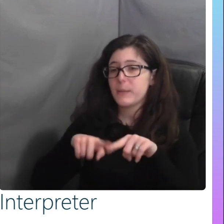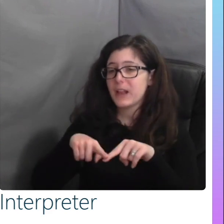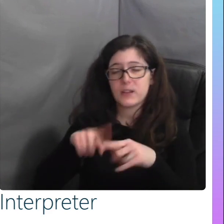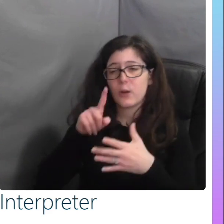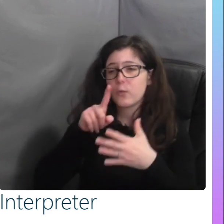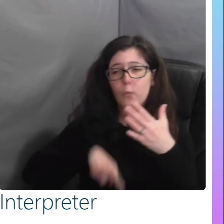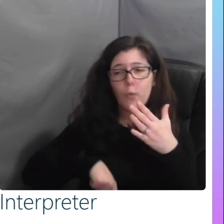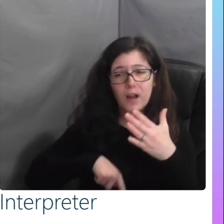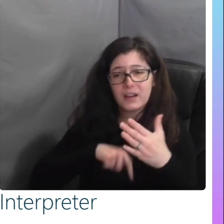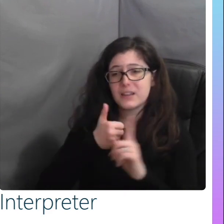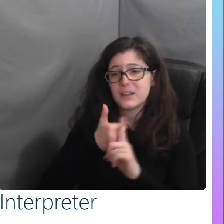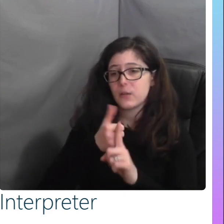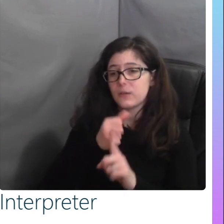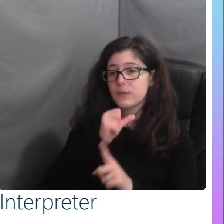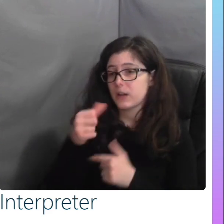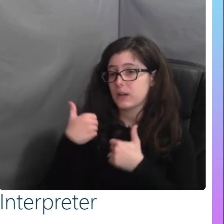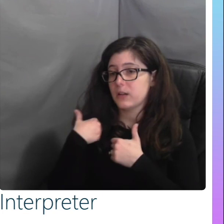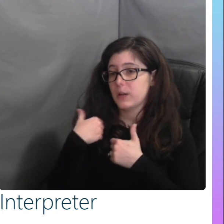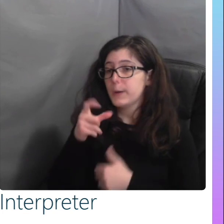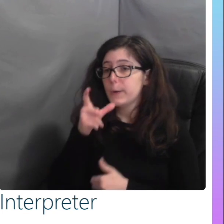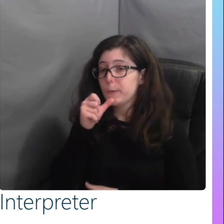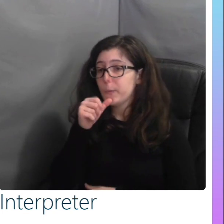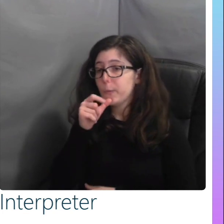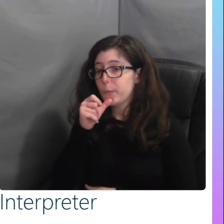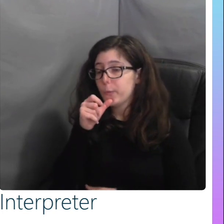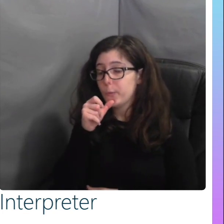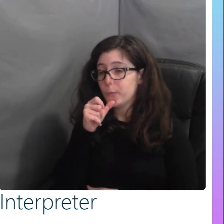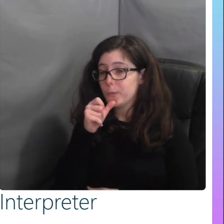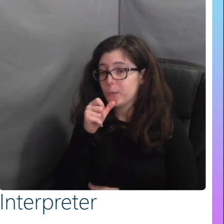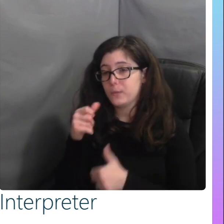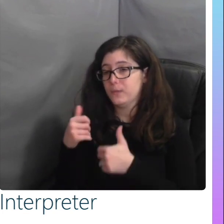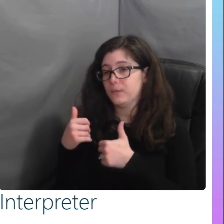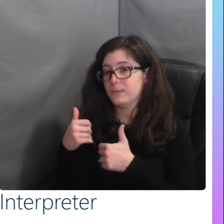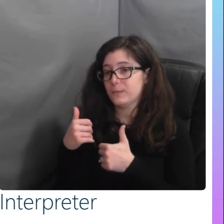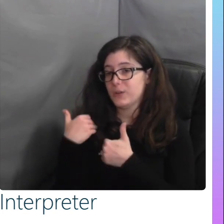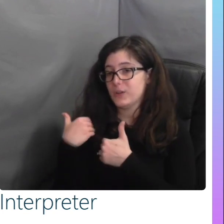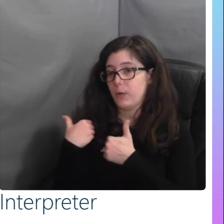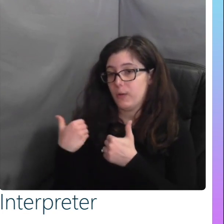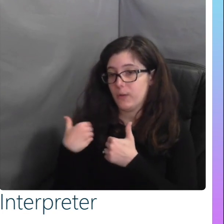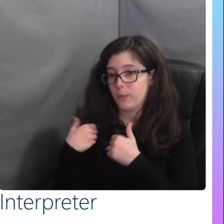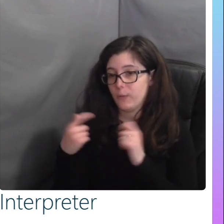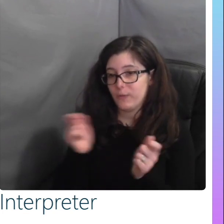and who was, in fact, responsible for doing it, and then what does the contract say?